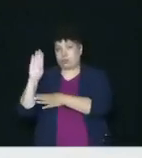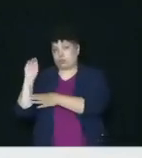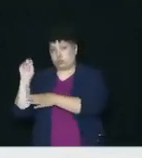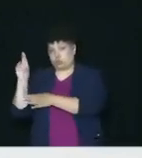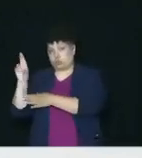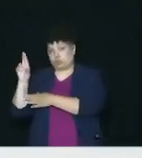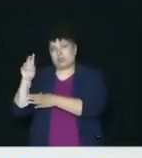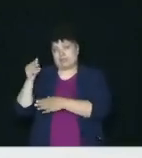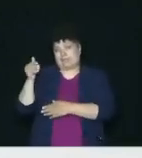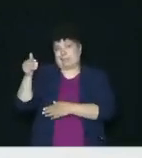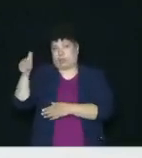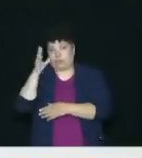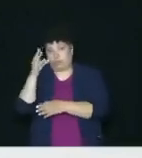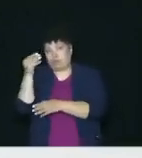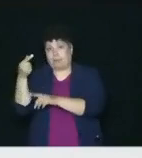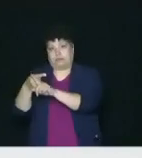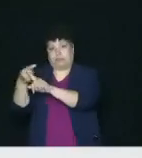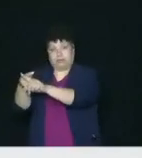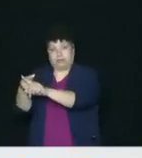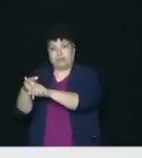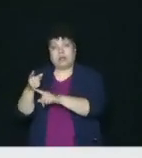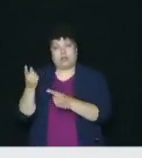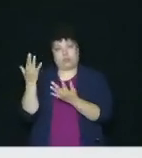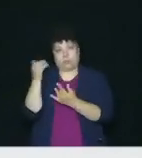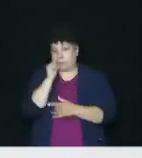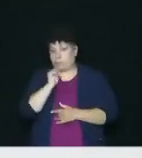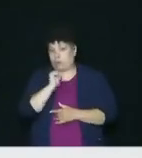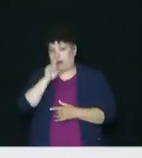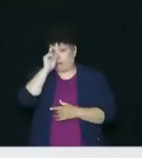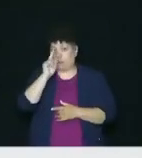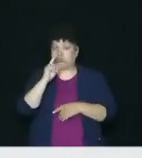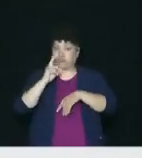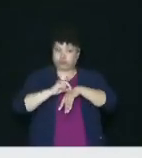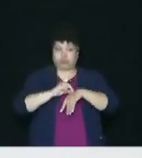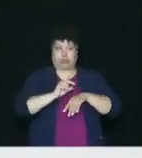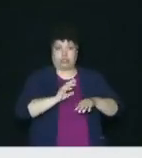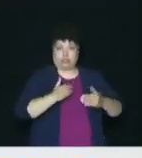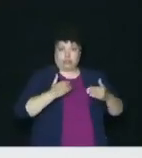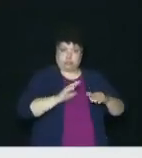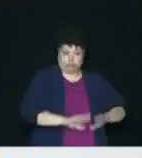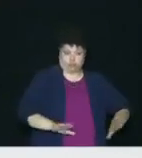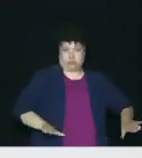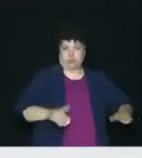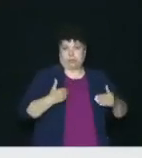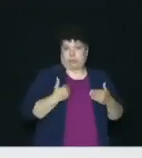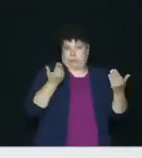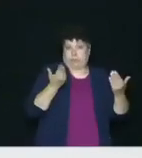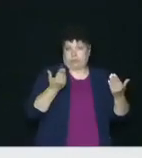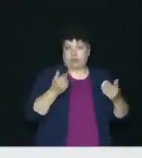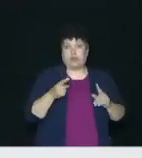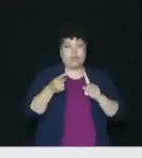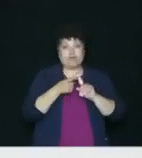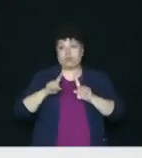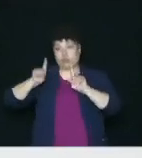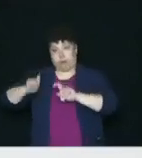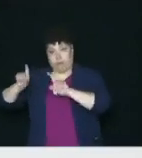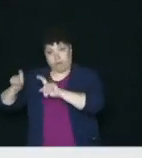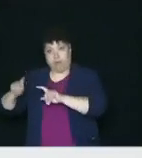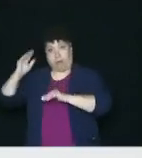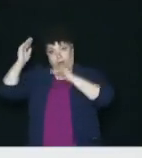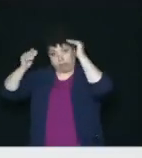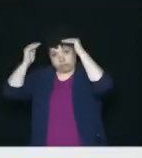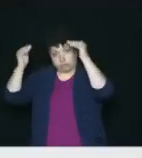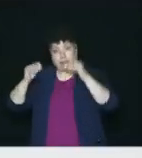THEY HAVE ALSO INDICATED THEY